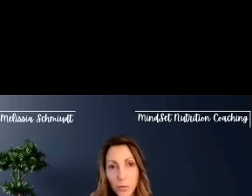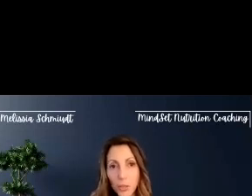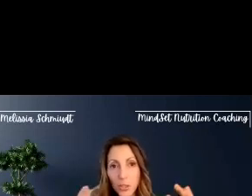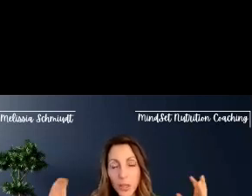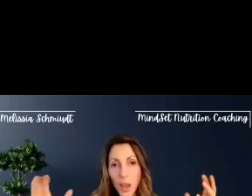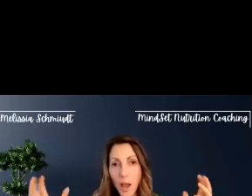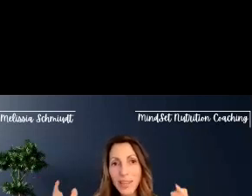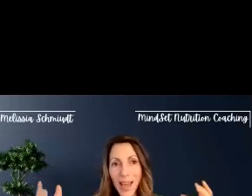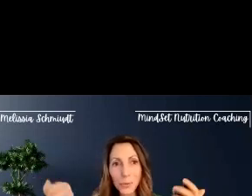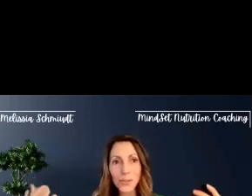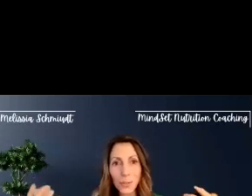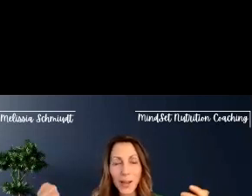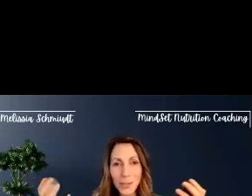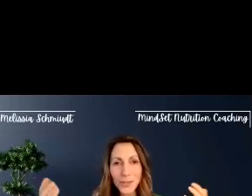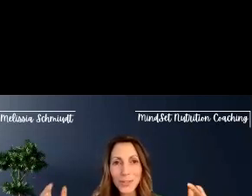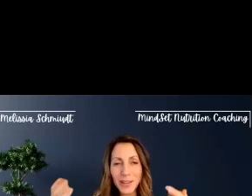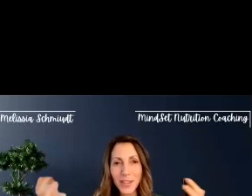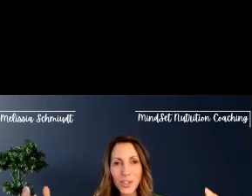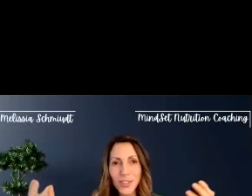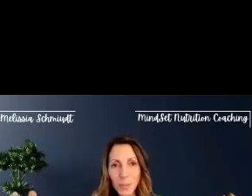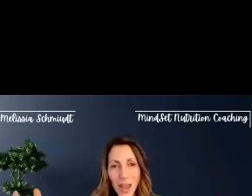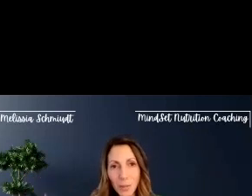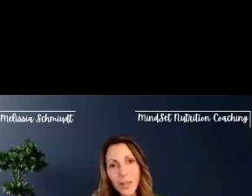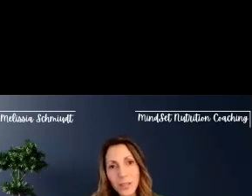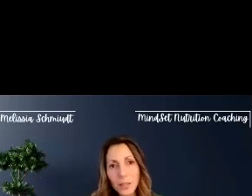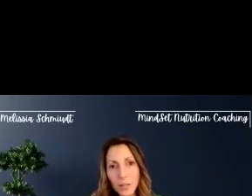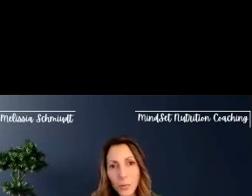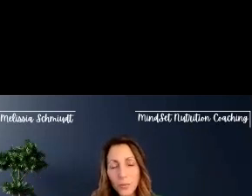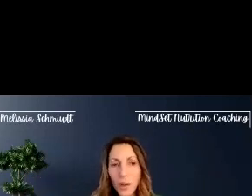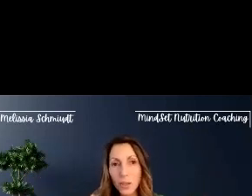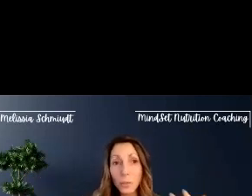of food, which is how many calories your body uses by digesting and metabolizing the food